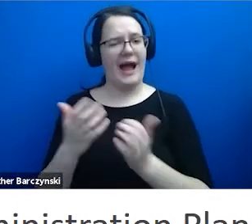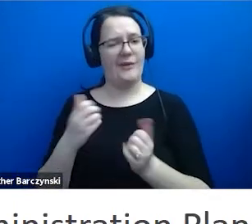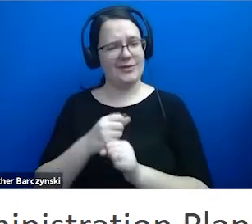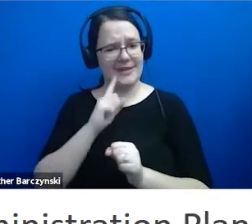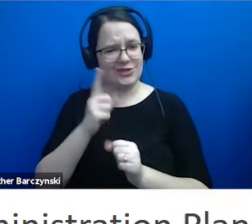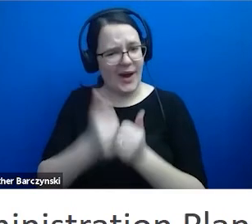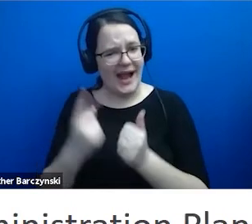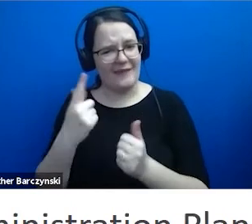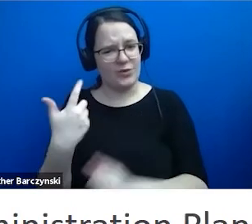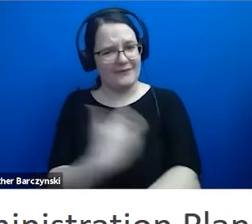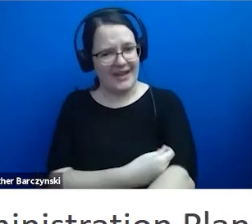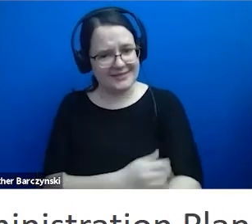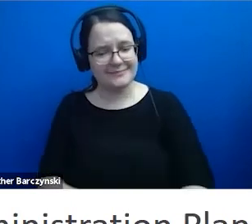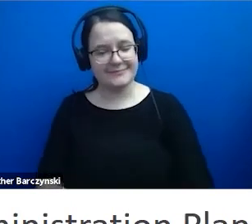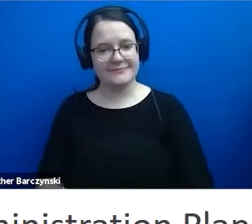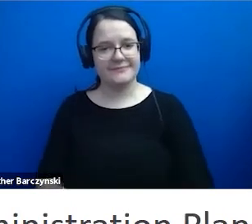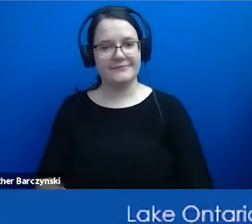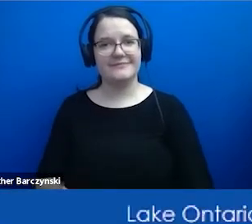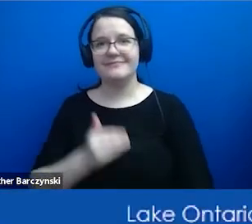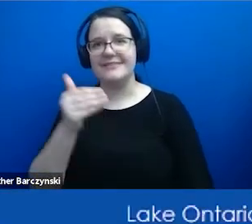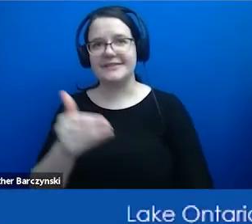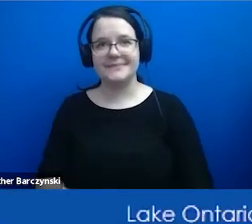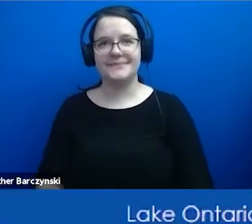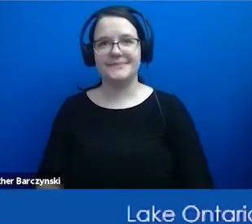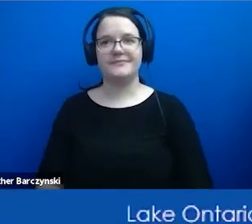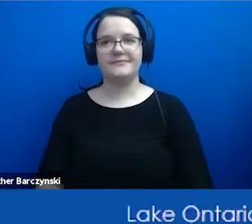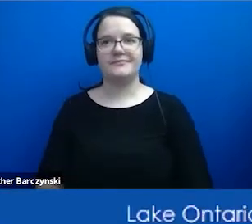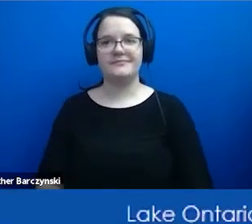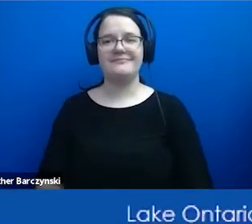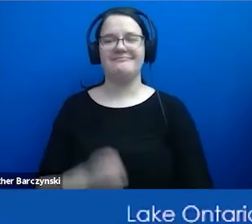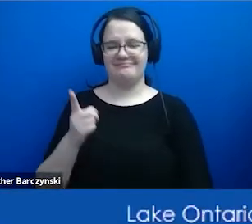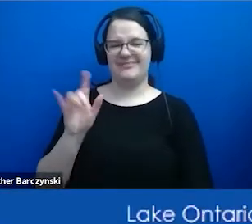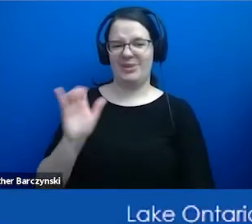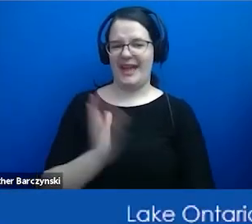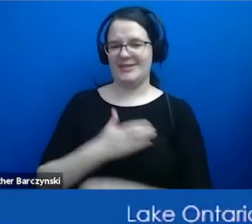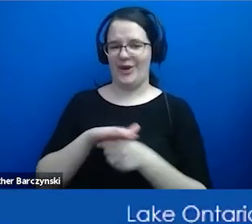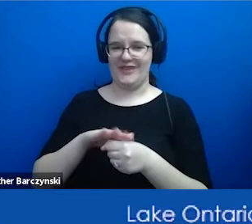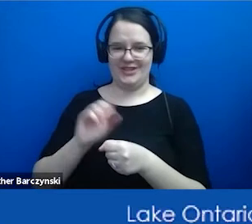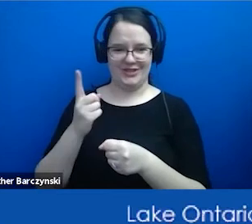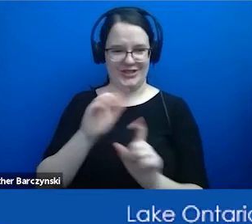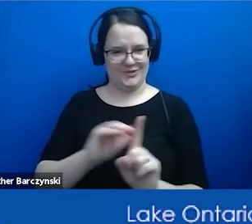gets vaccinated if i can have the next slide so this is our region just to remind you uh